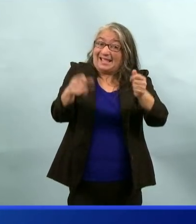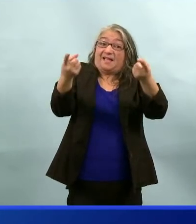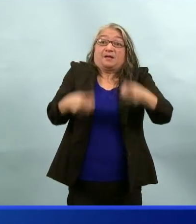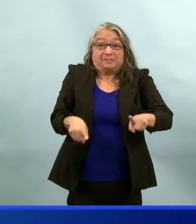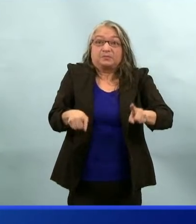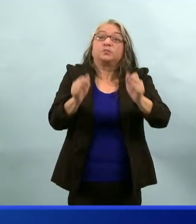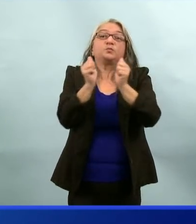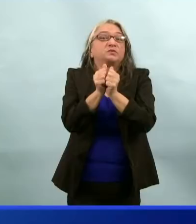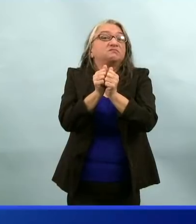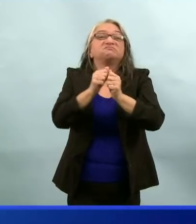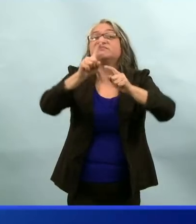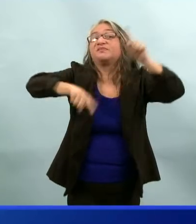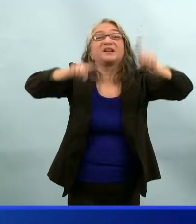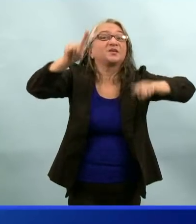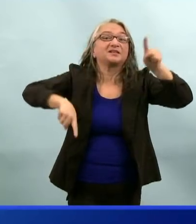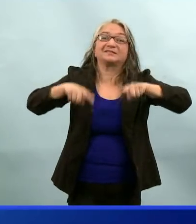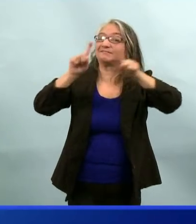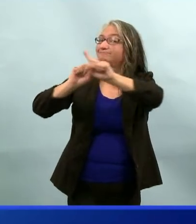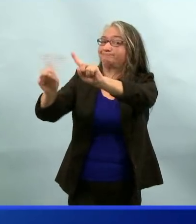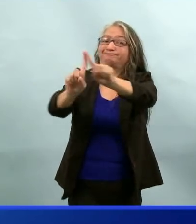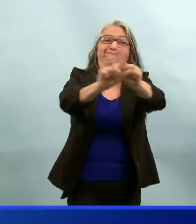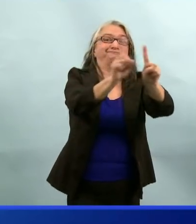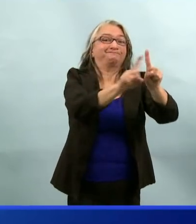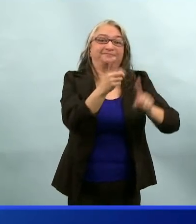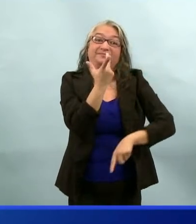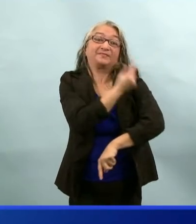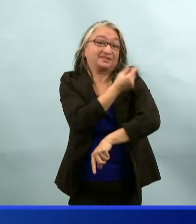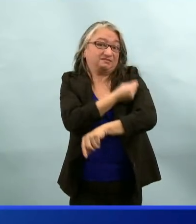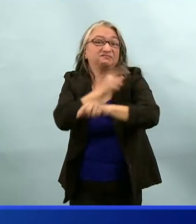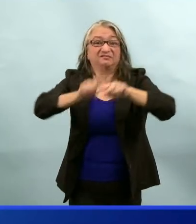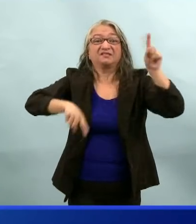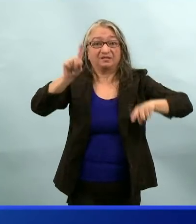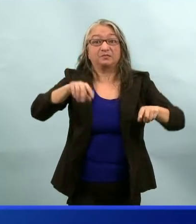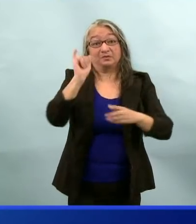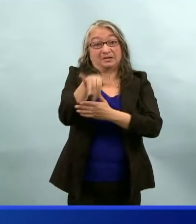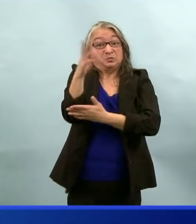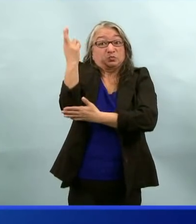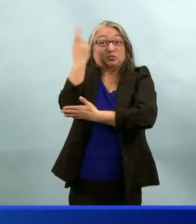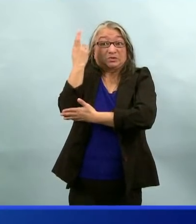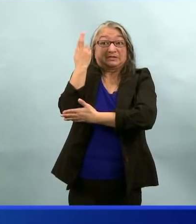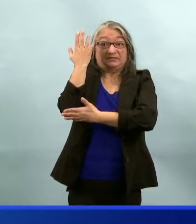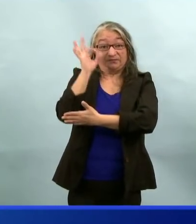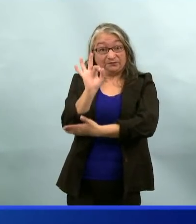and this is why we get booster shots for many other vaccines like influenza or tetanus